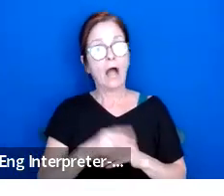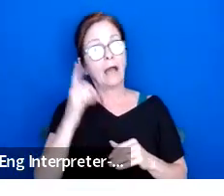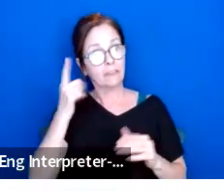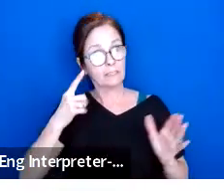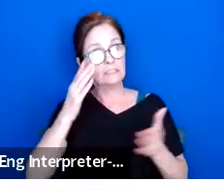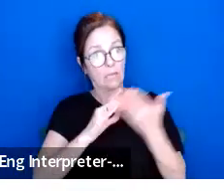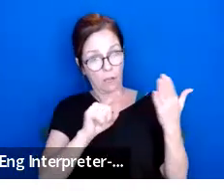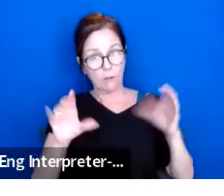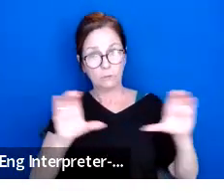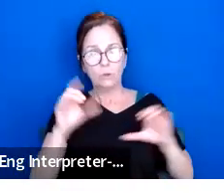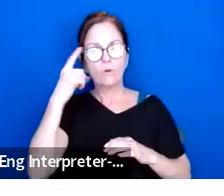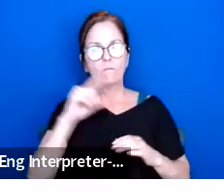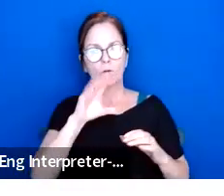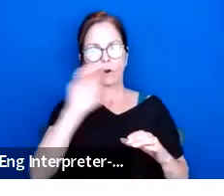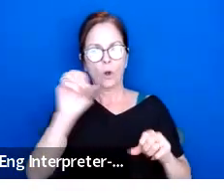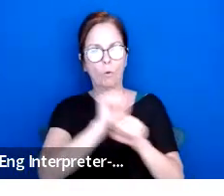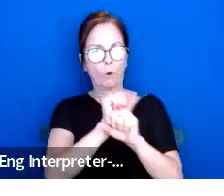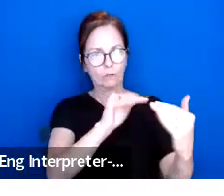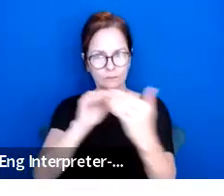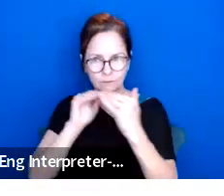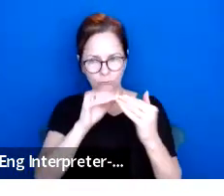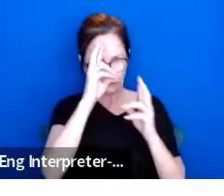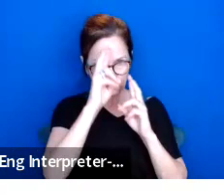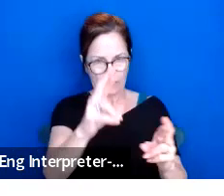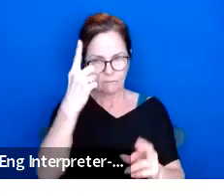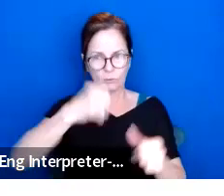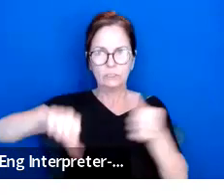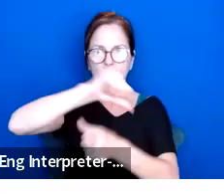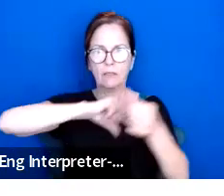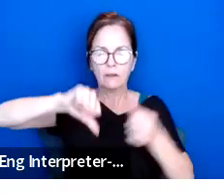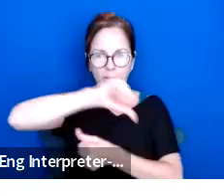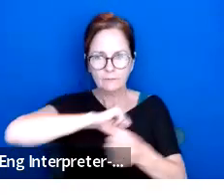But it's not a requirement. I and I think we would be we I think especially like James and I have been involved in a lot of stuff at our campuses because we get pulled in.